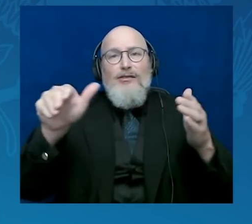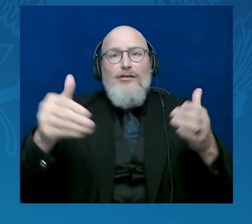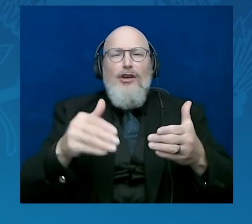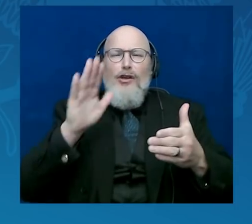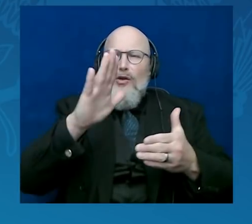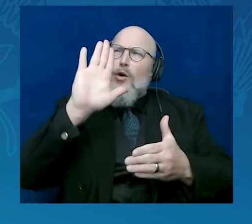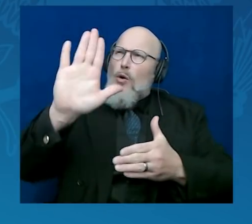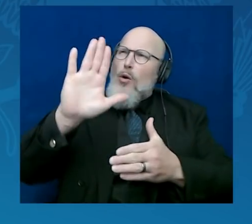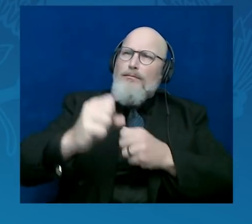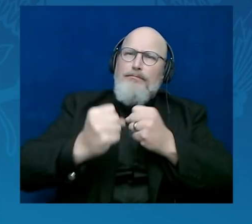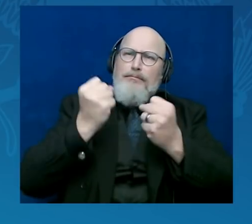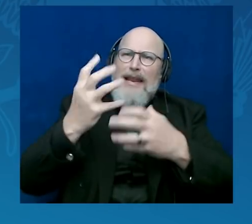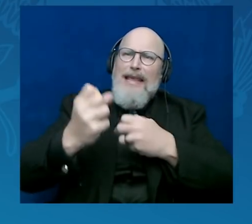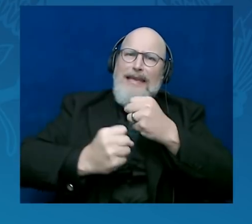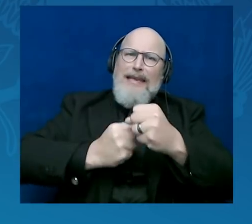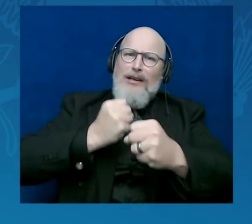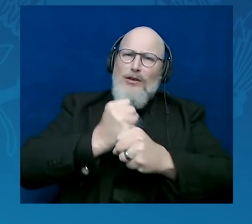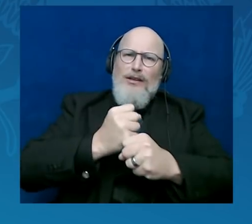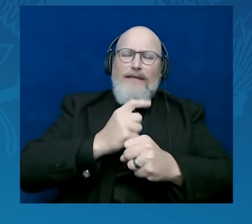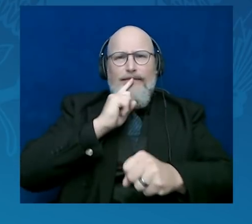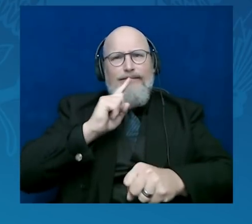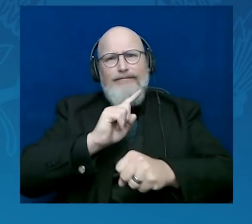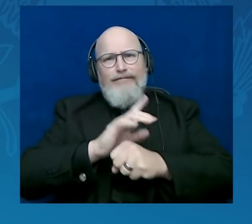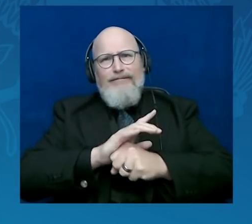And thank you also to Chancellor Scholz for your kind words.